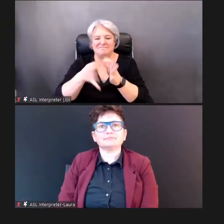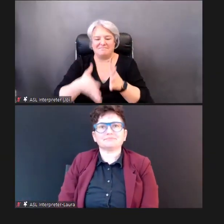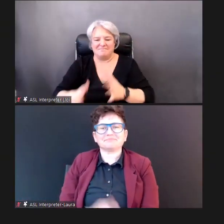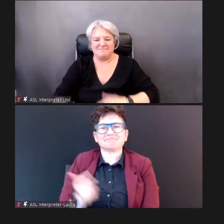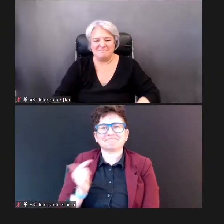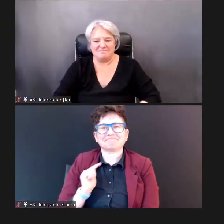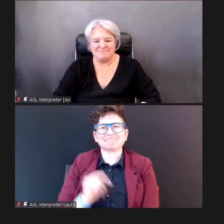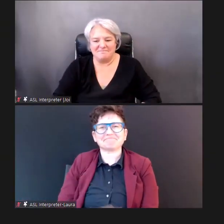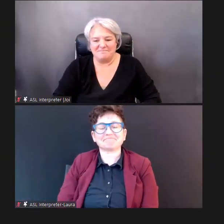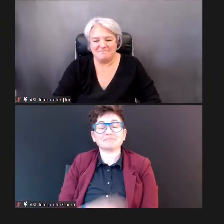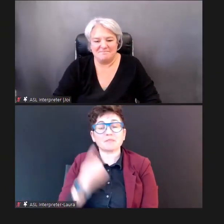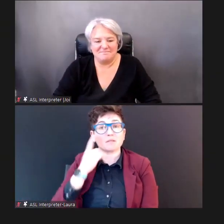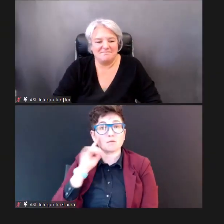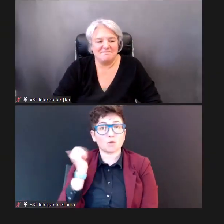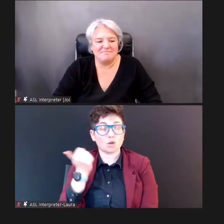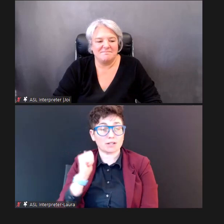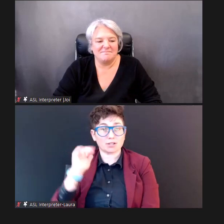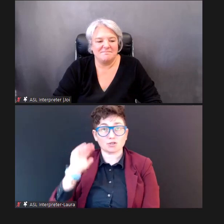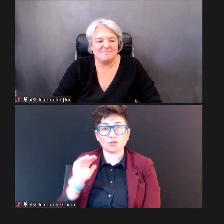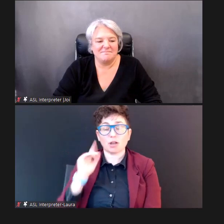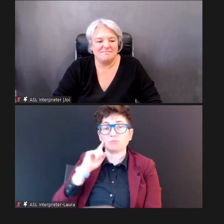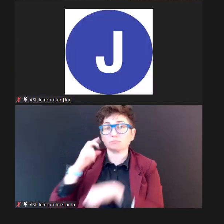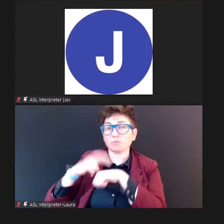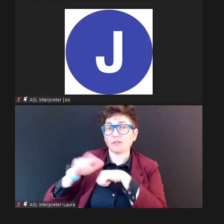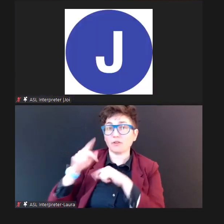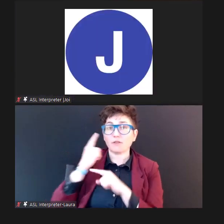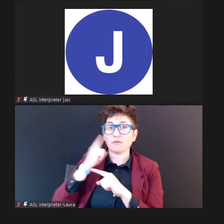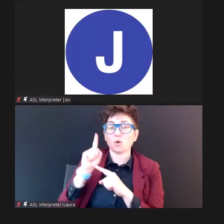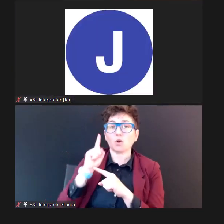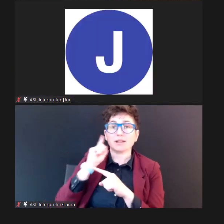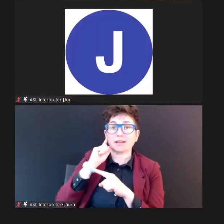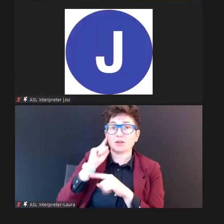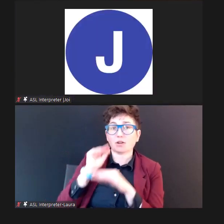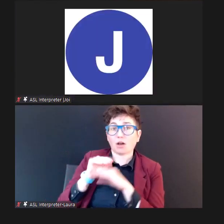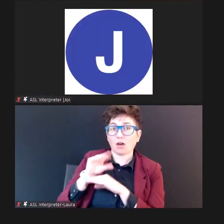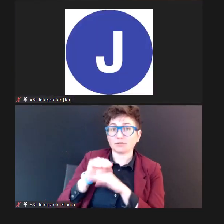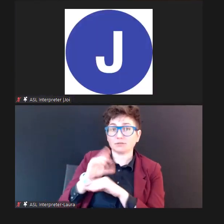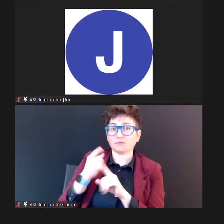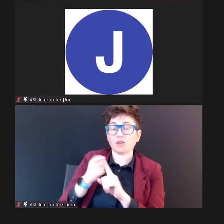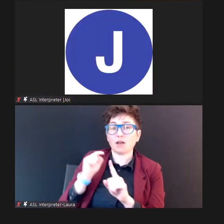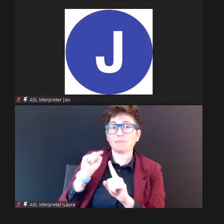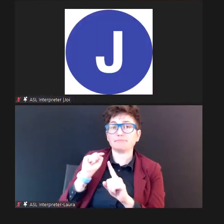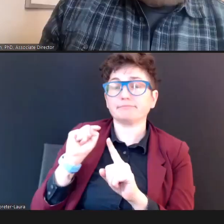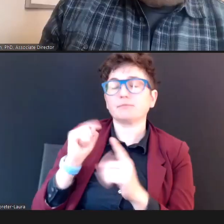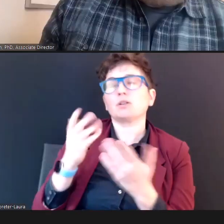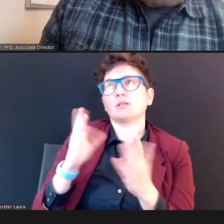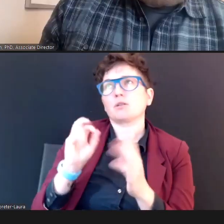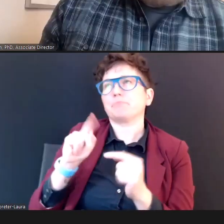any child who's referred for Middle um